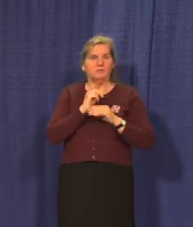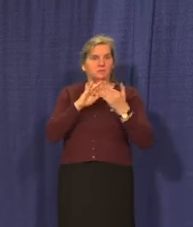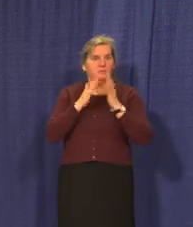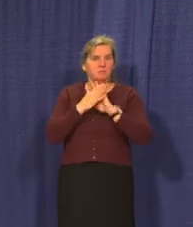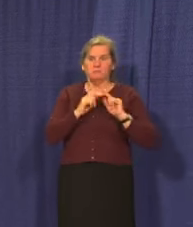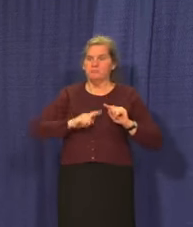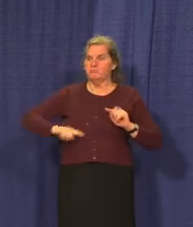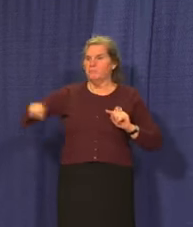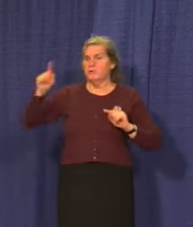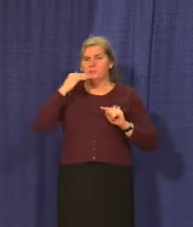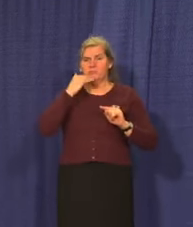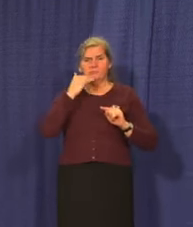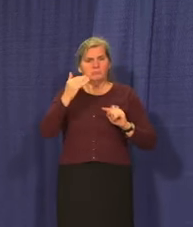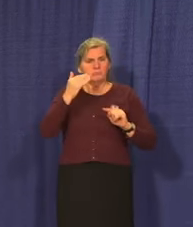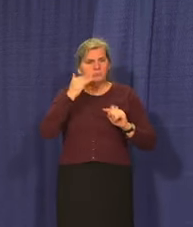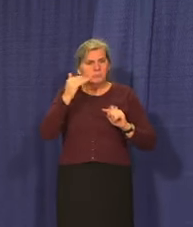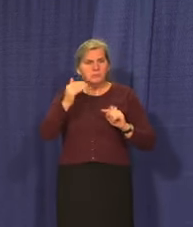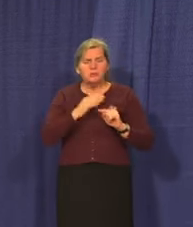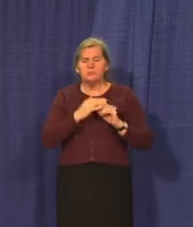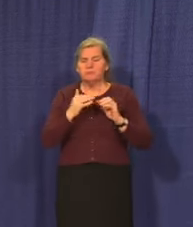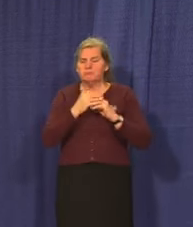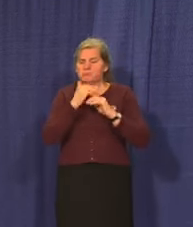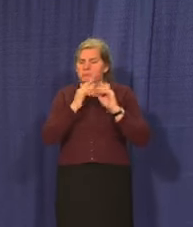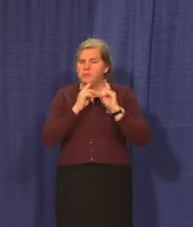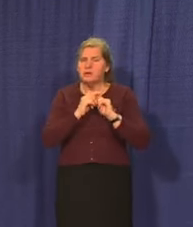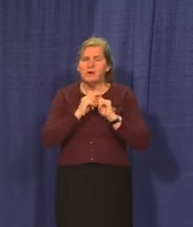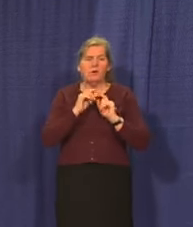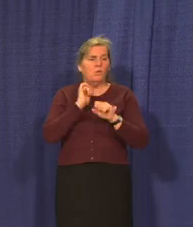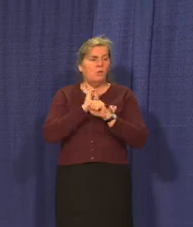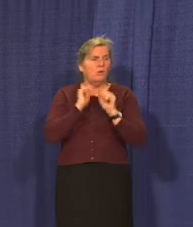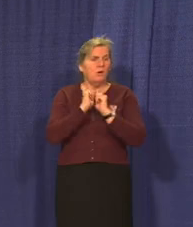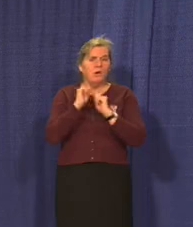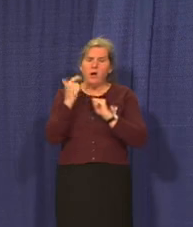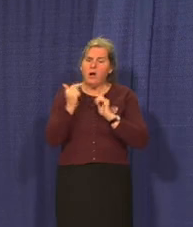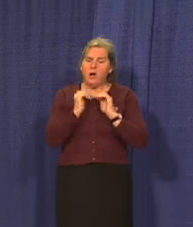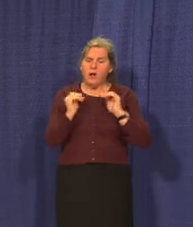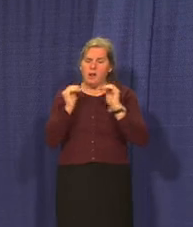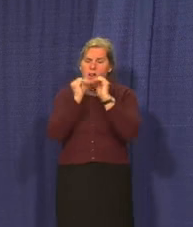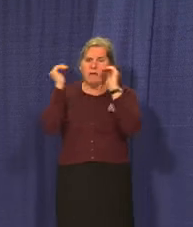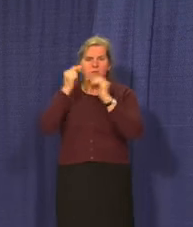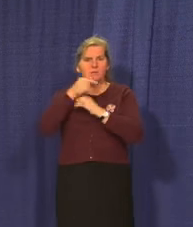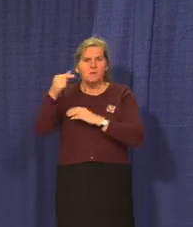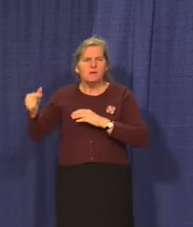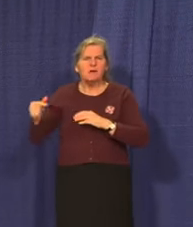THEY CONTINUE TO WORK CLOSELY WITH ALL LEVELS OF GOVERNMENT. WE HAD A GOOD CONVERSATION WITH